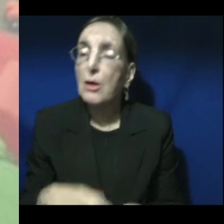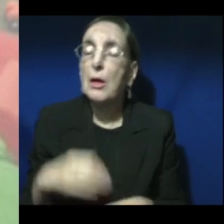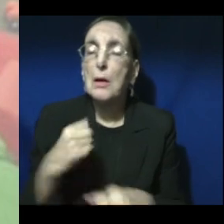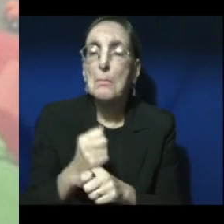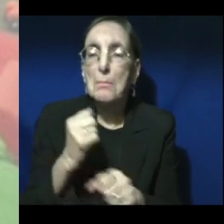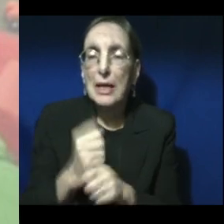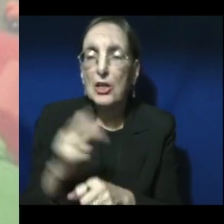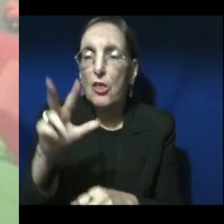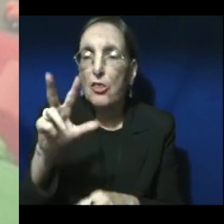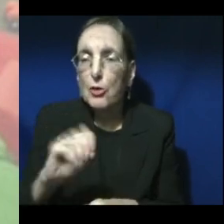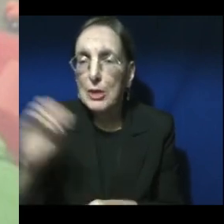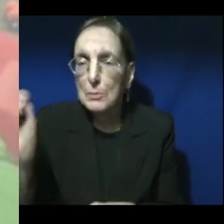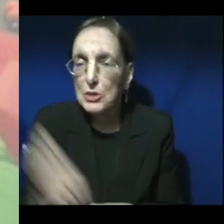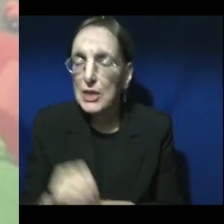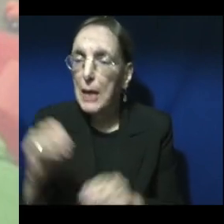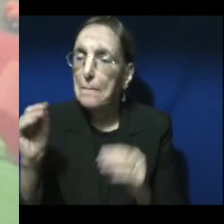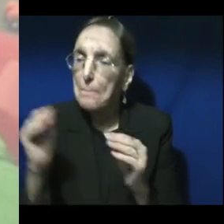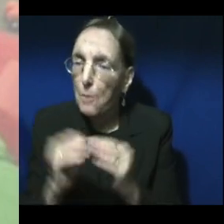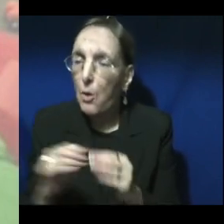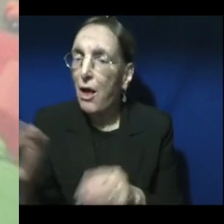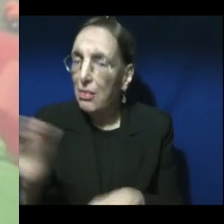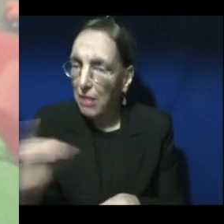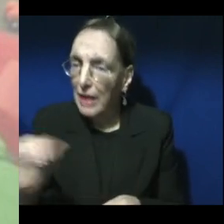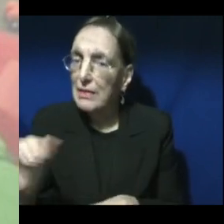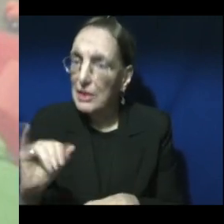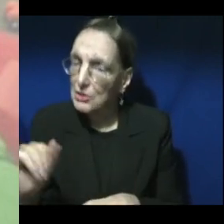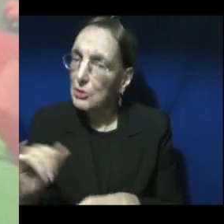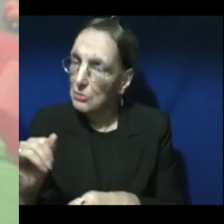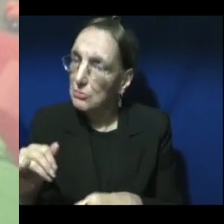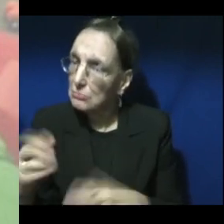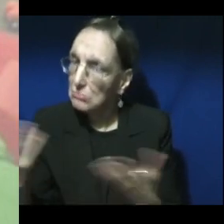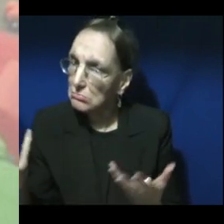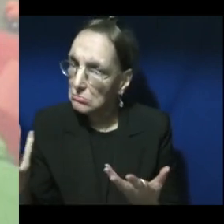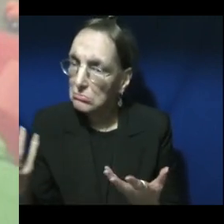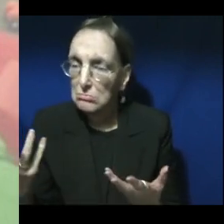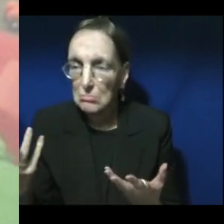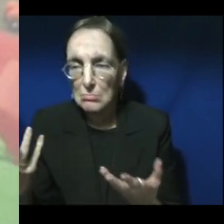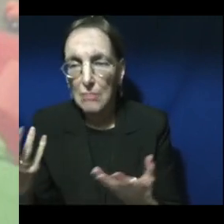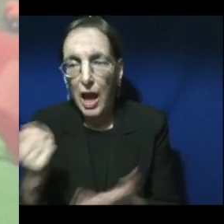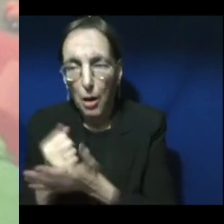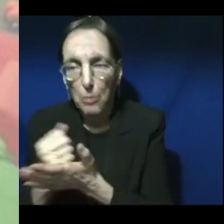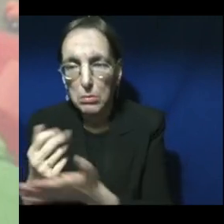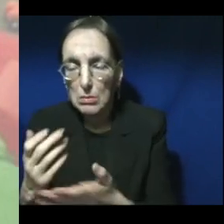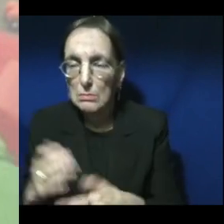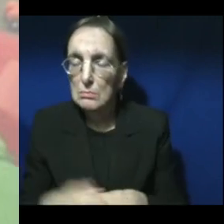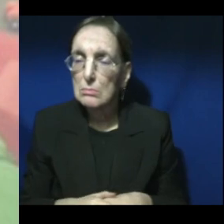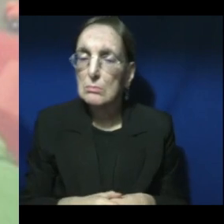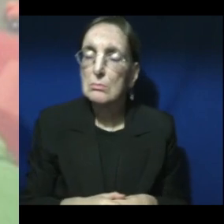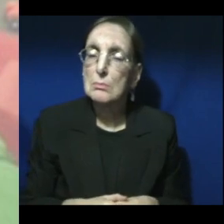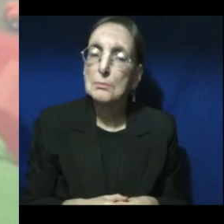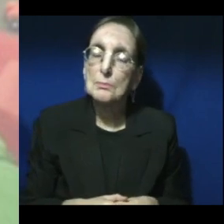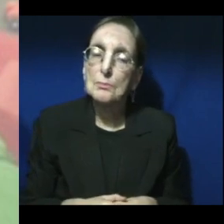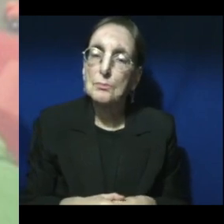but you can say that’s kids in a classroom cleaning up. What does that really matter? Let’s take something that matters a little bit more particularly in the next few weeks, and that